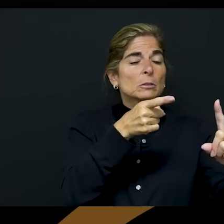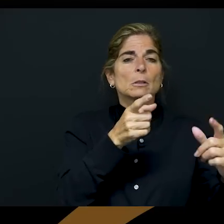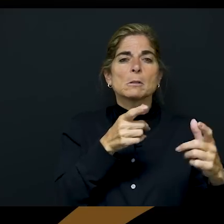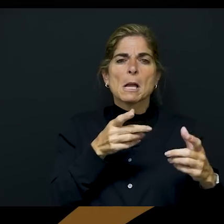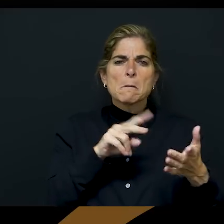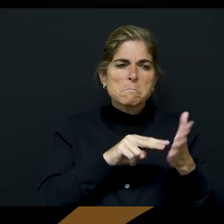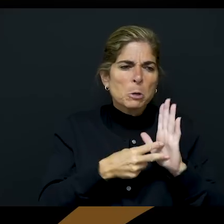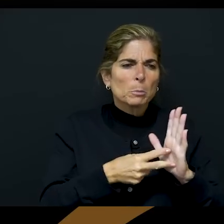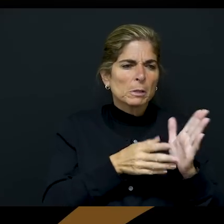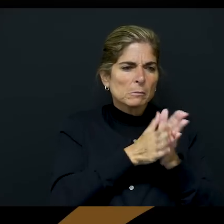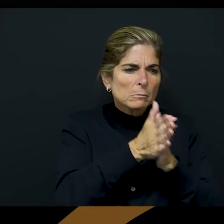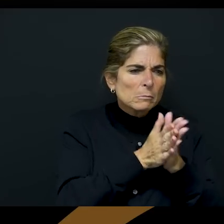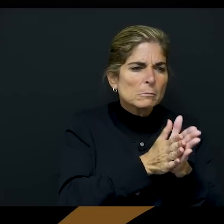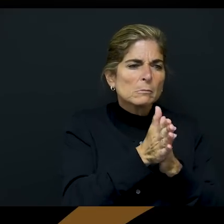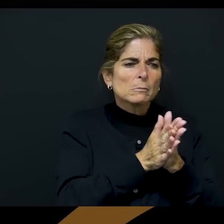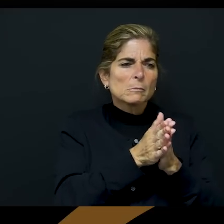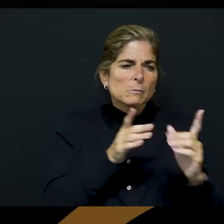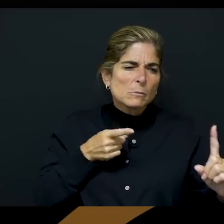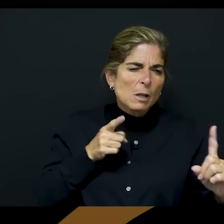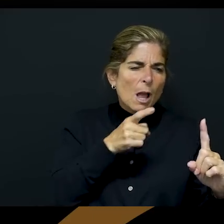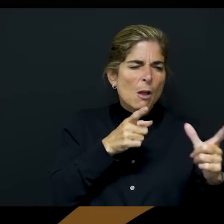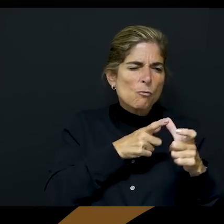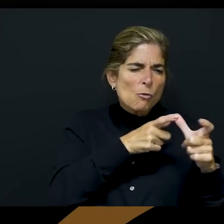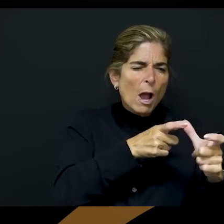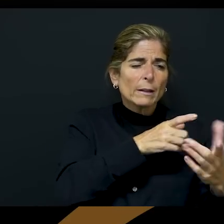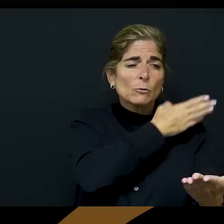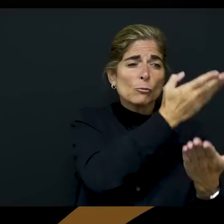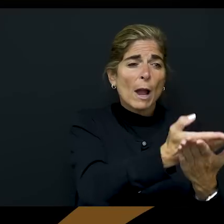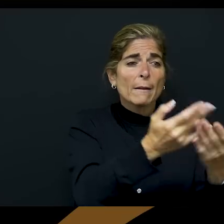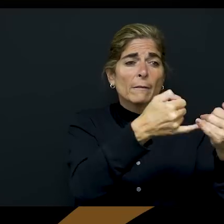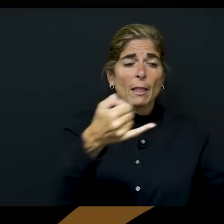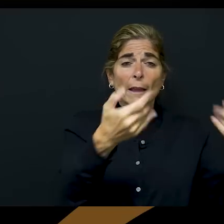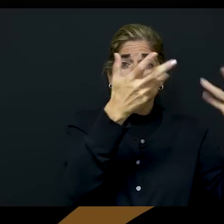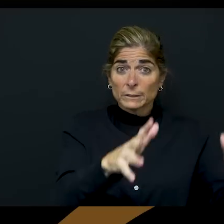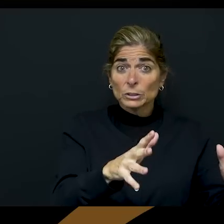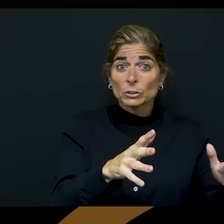To be an athlete powered by purpose, to get over the barriers. You know, for me,